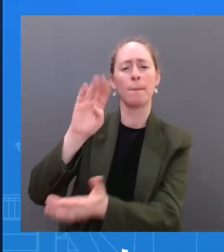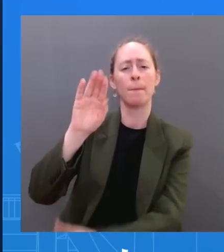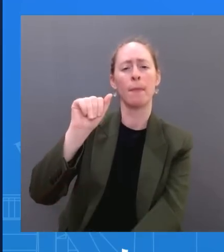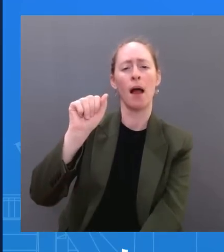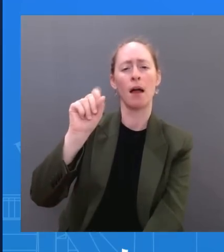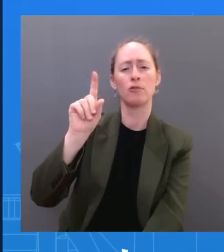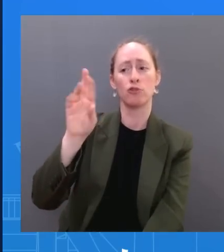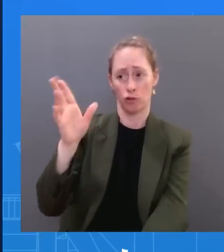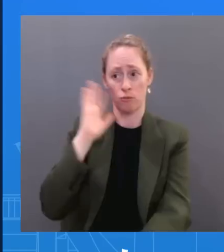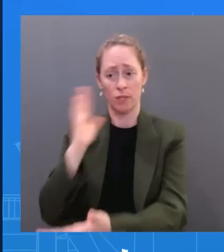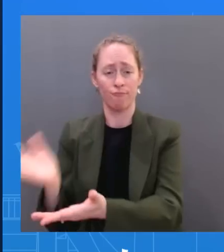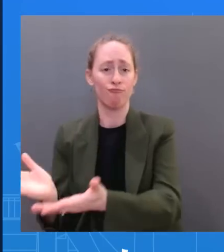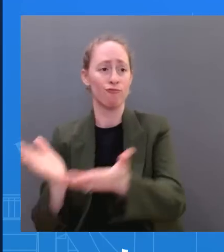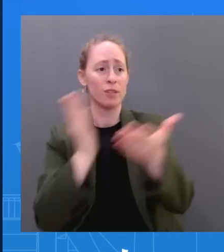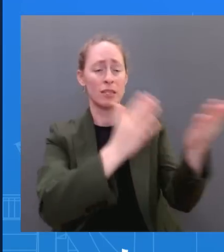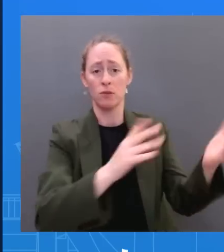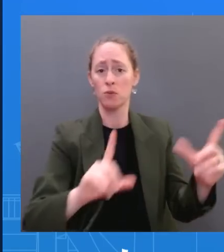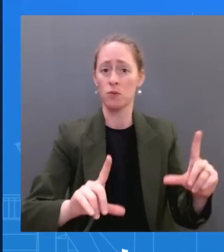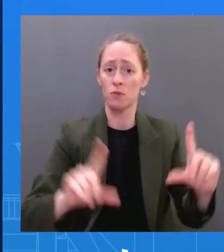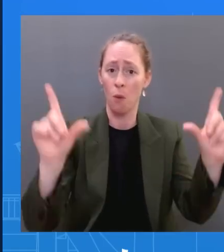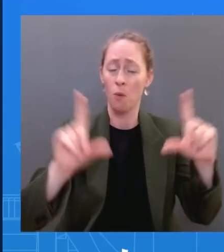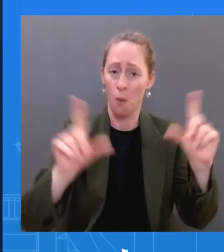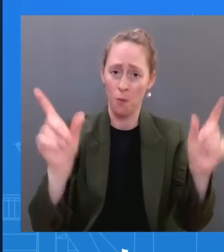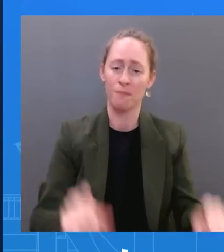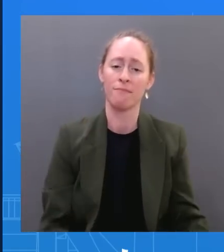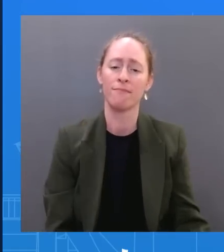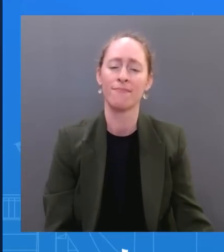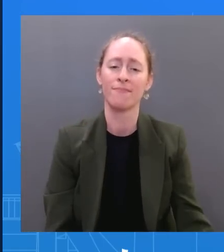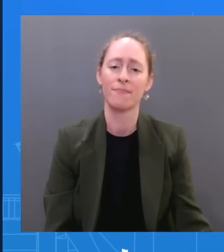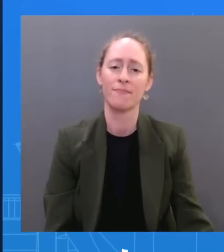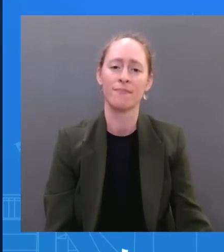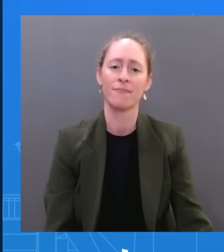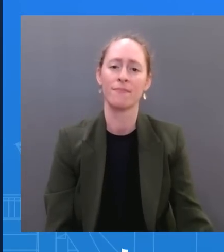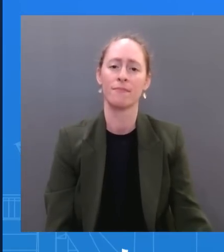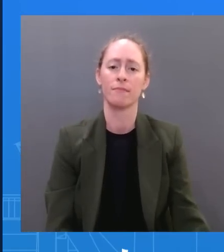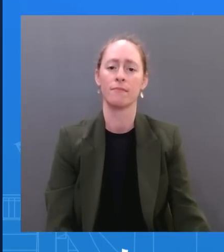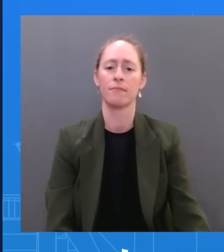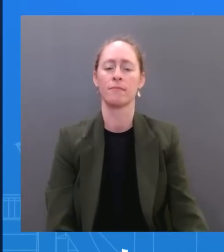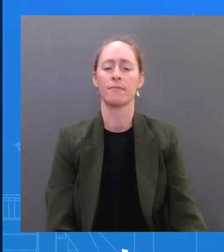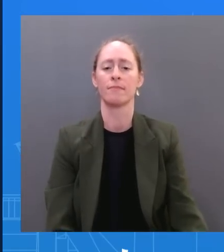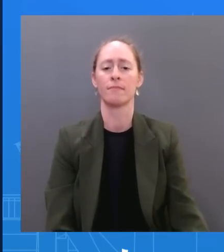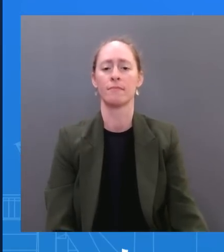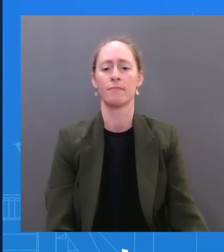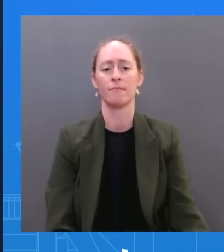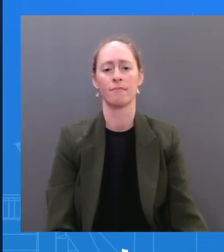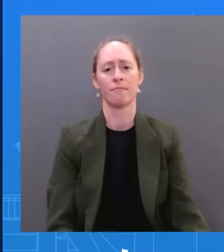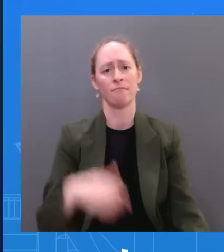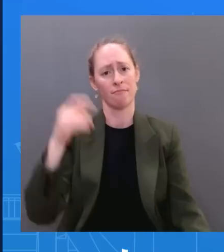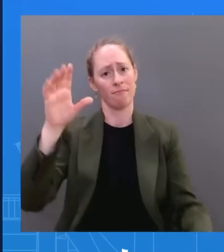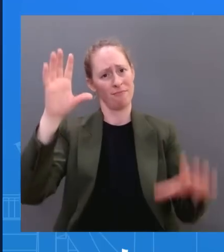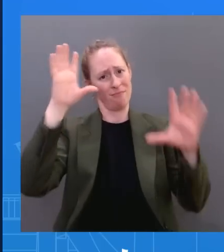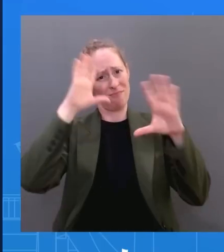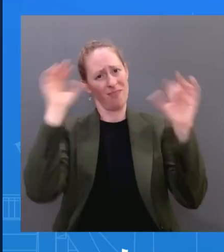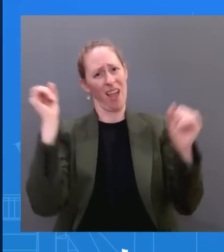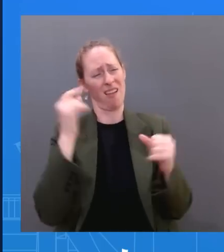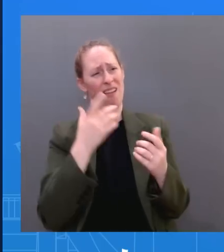It's also something that he cares about deeply as a human being, on behalf of the Prime Minis- -- the former Prime Minister's family, but especially on behalf of all of the people of Japan